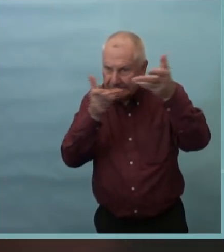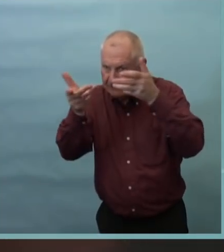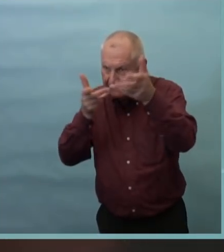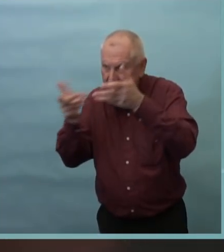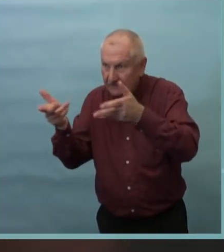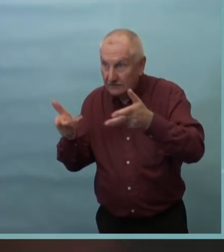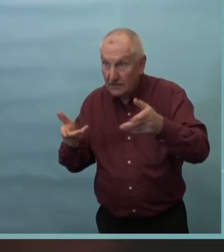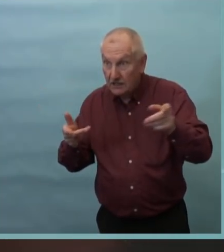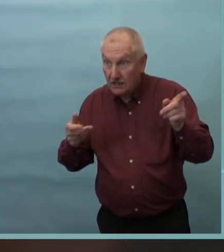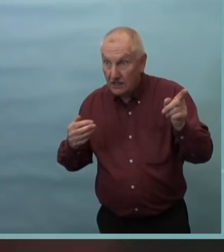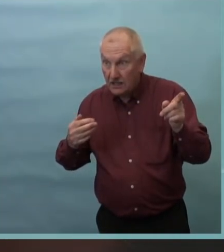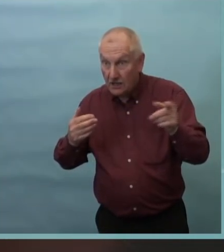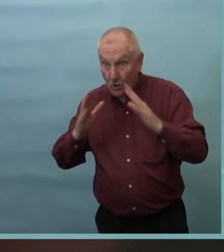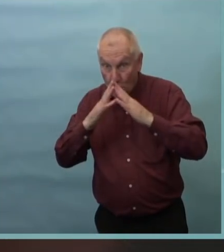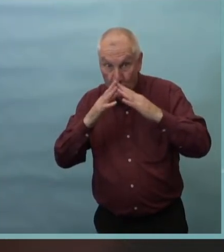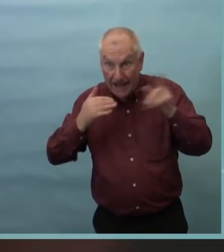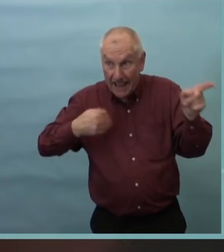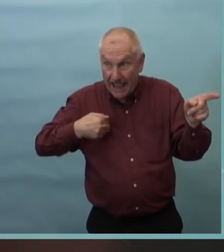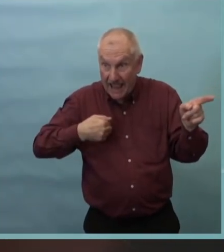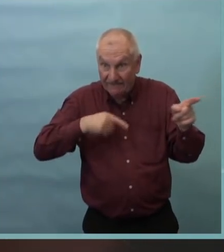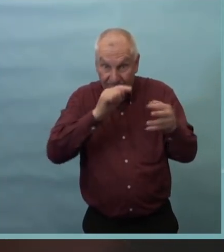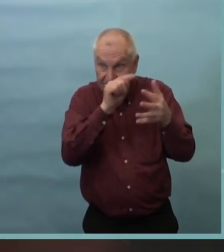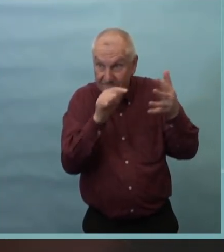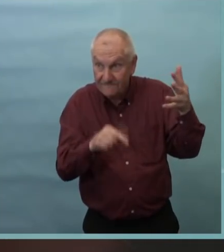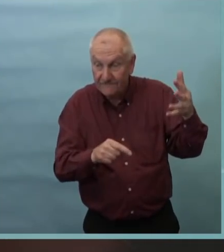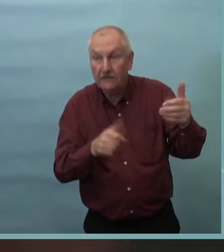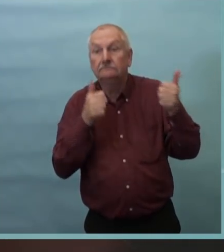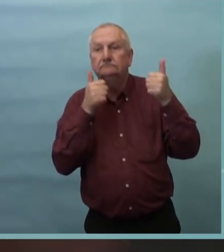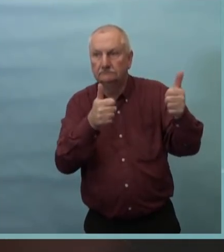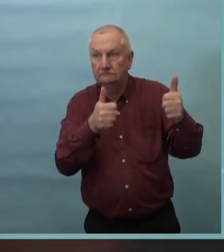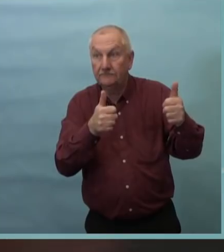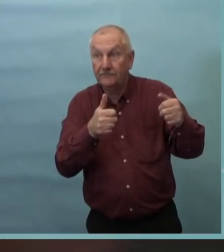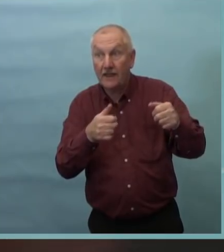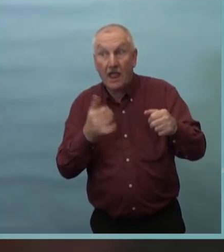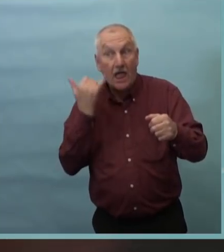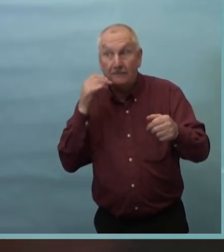they need to come out of the community whether it's for isolation or if it's